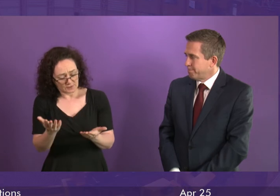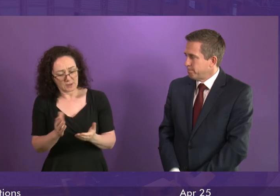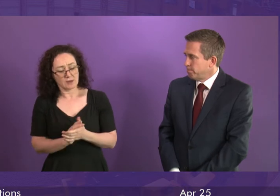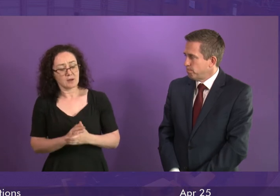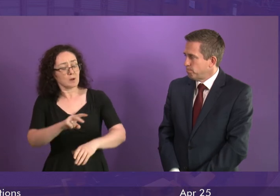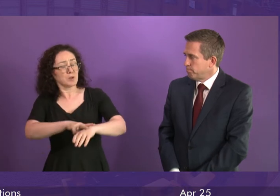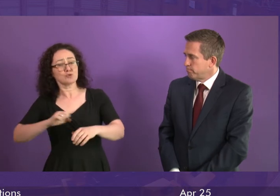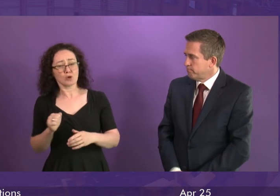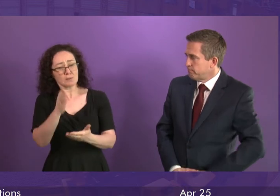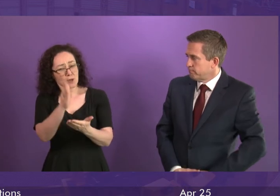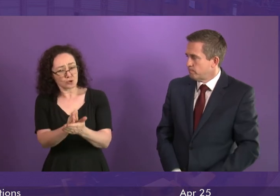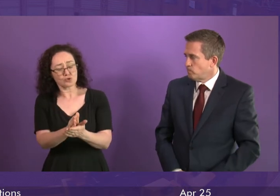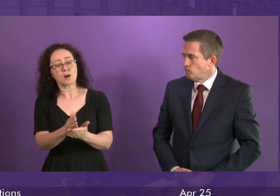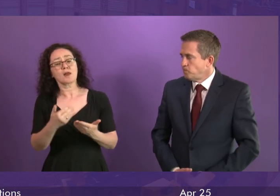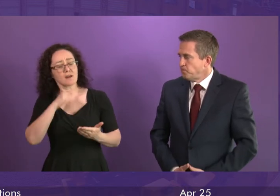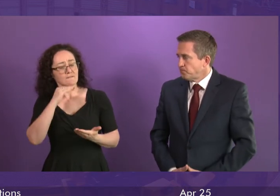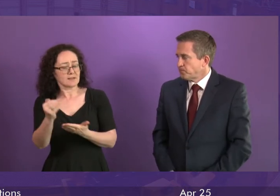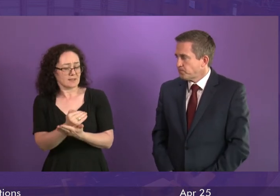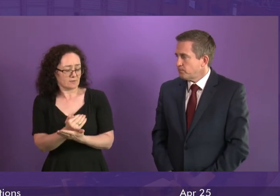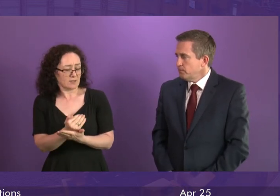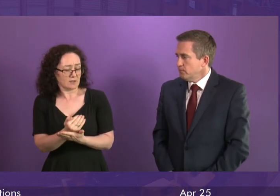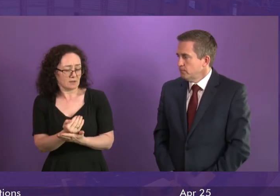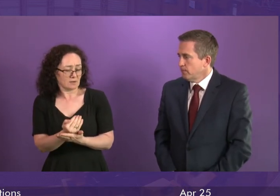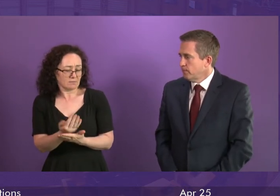adequate safety measures are in place, and will take appropriate and proportionate action